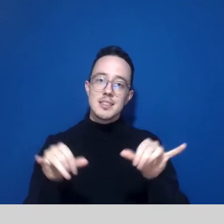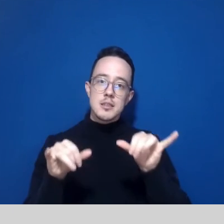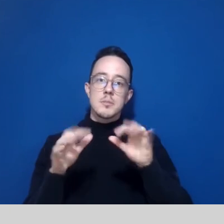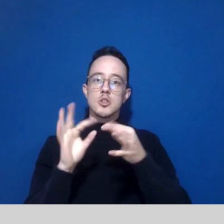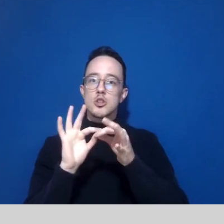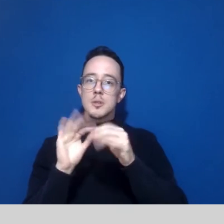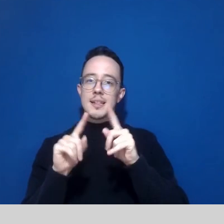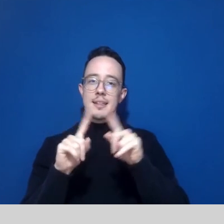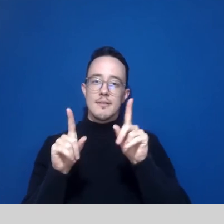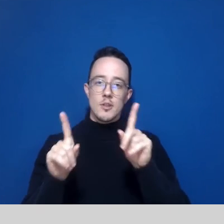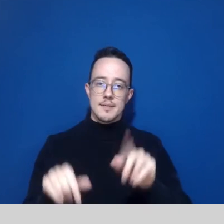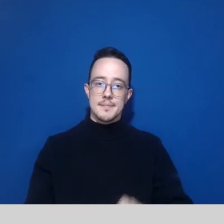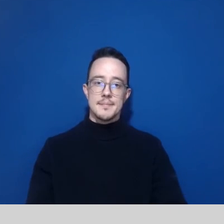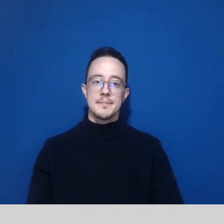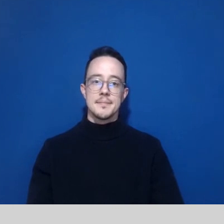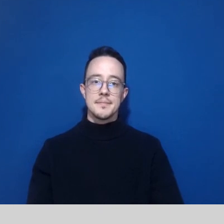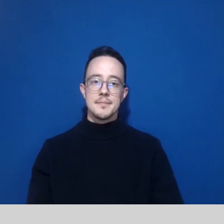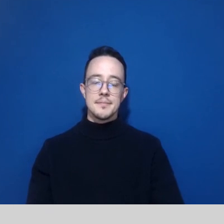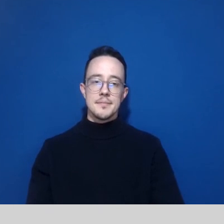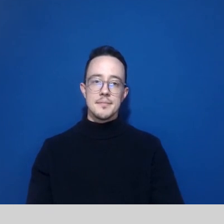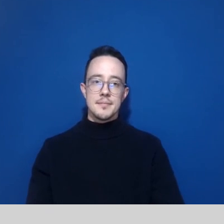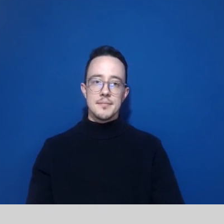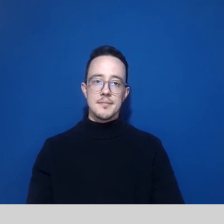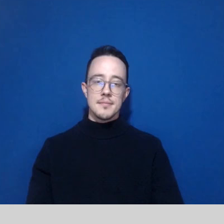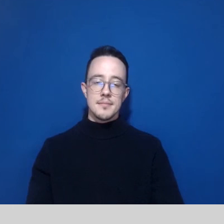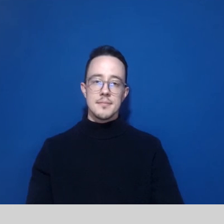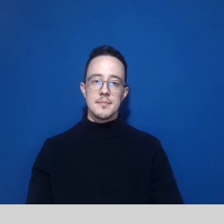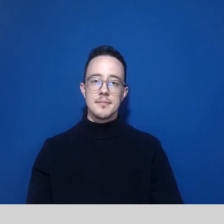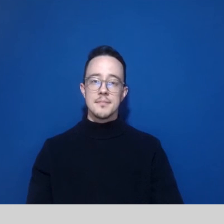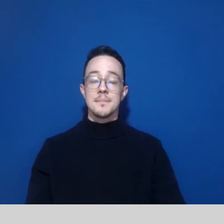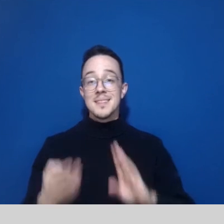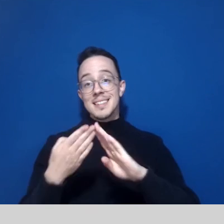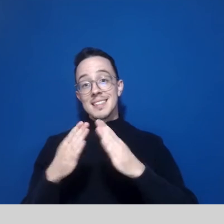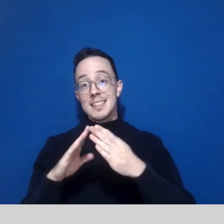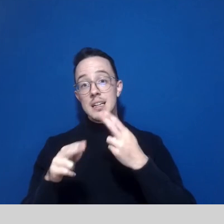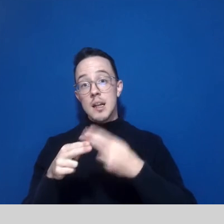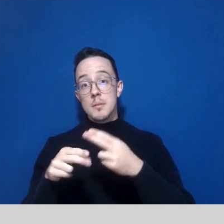or the sharp S as a B, because it looks the same, although it's a different character.